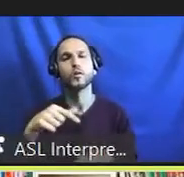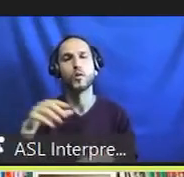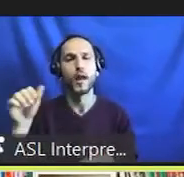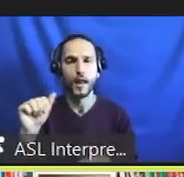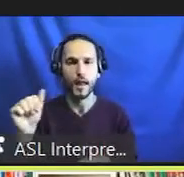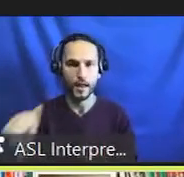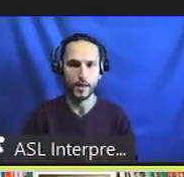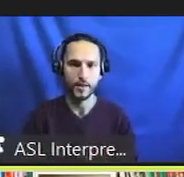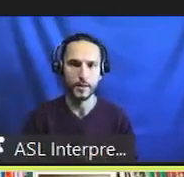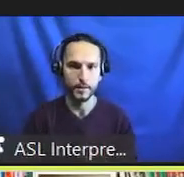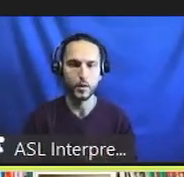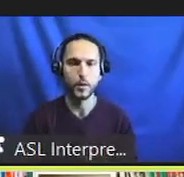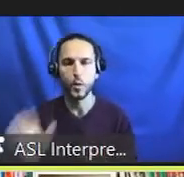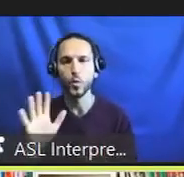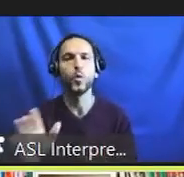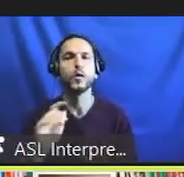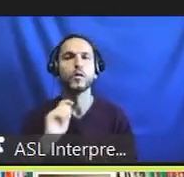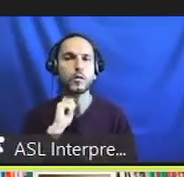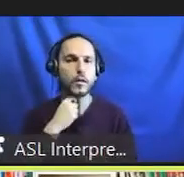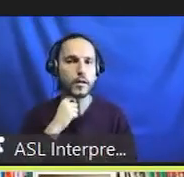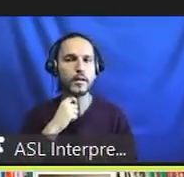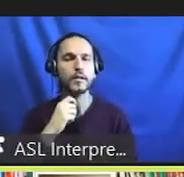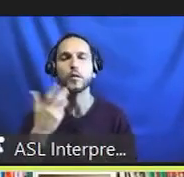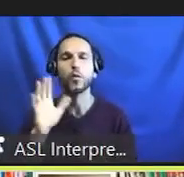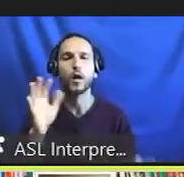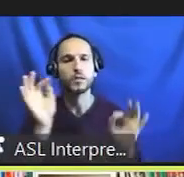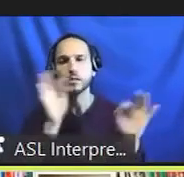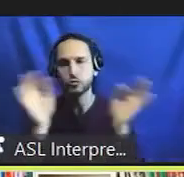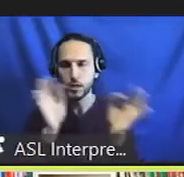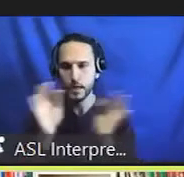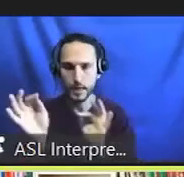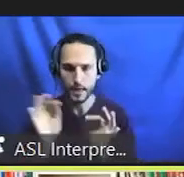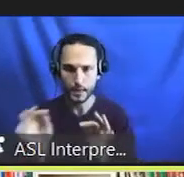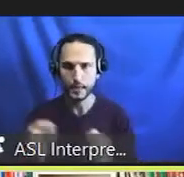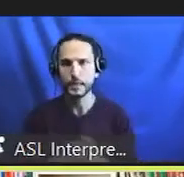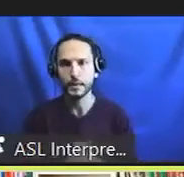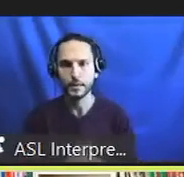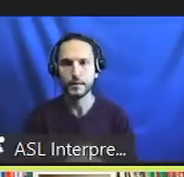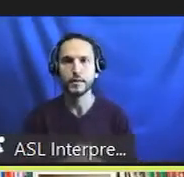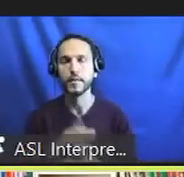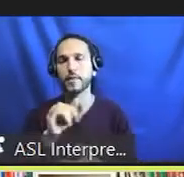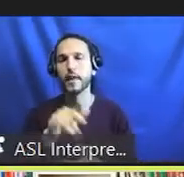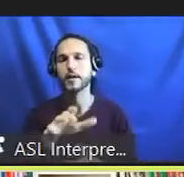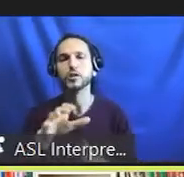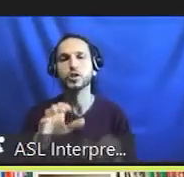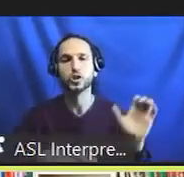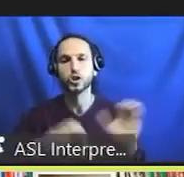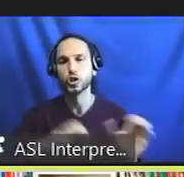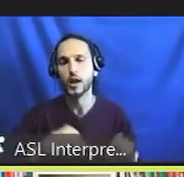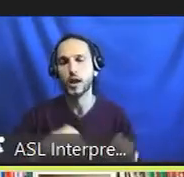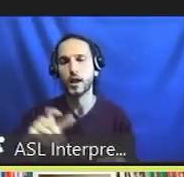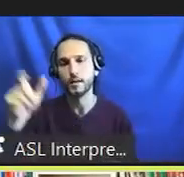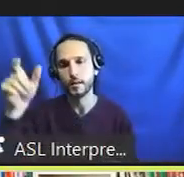We'll be muting your mics as well, to avoid distracting any other participants. But your chat box, as I said, should be functioning